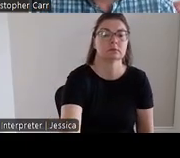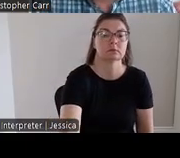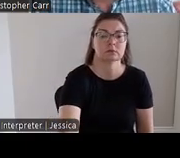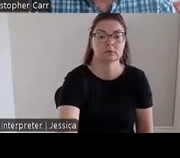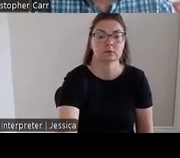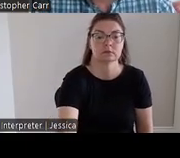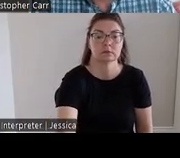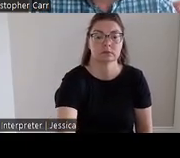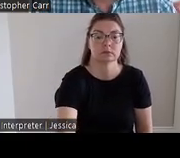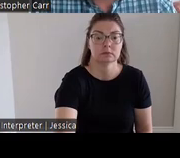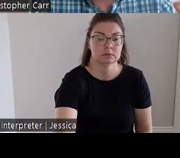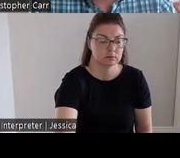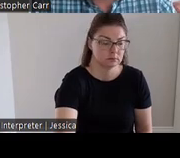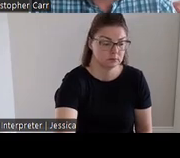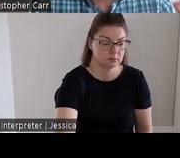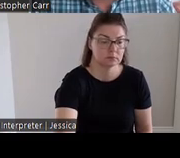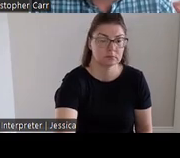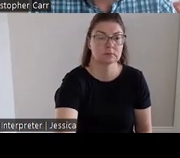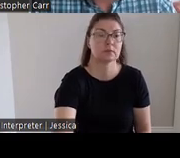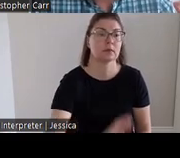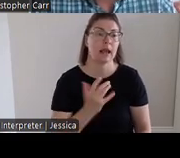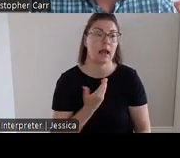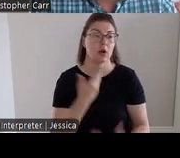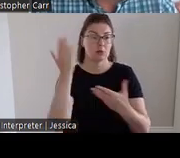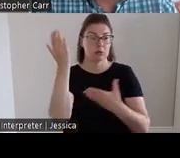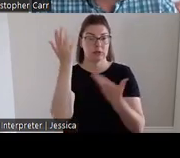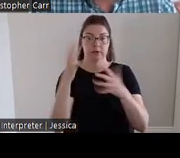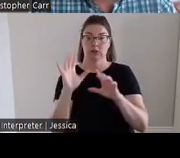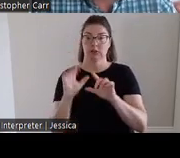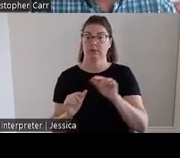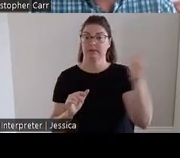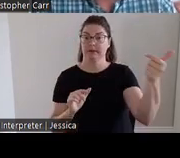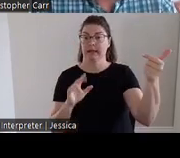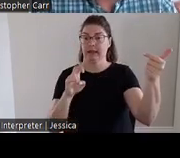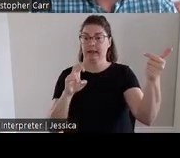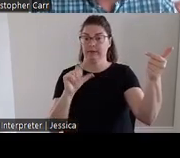And I will now pass it back to Eva to lead the question section.